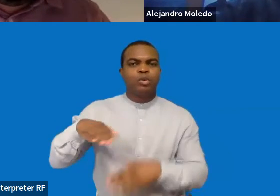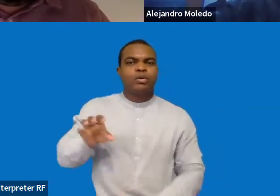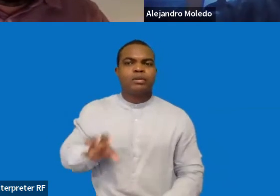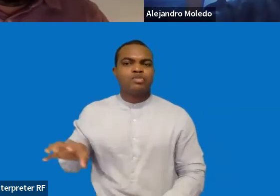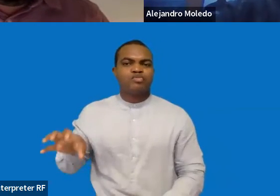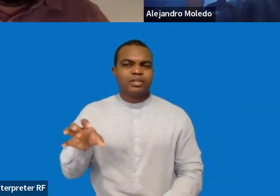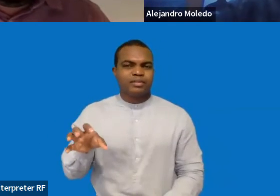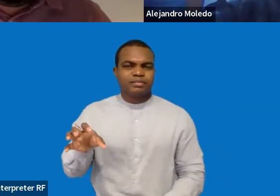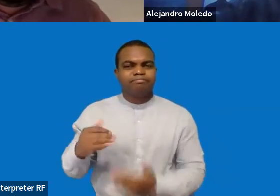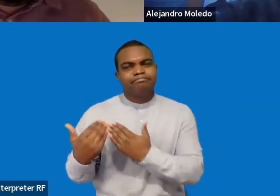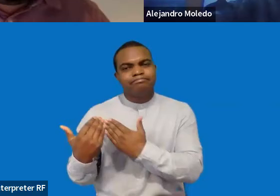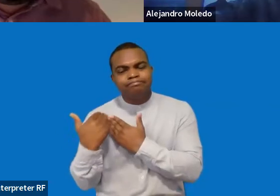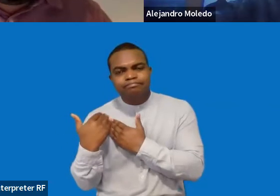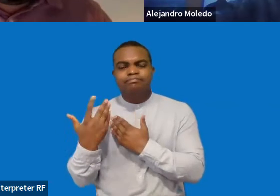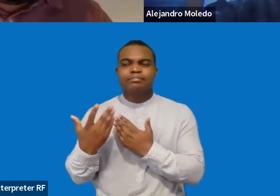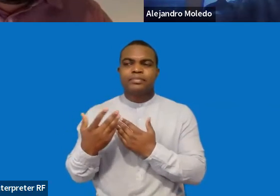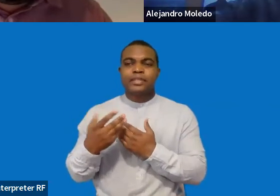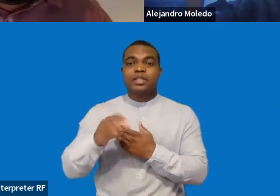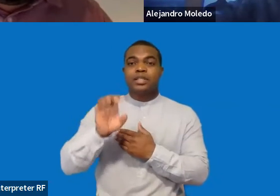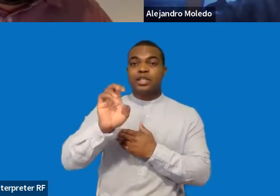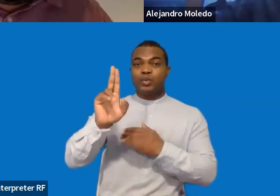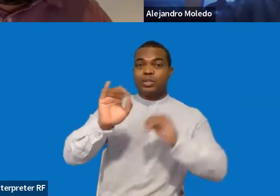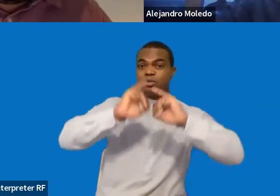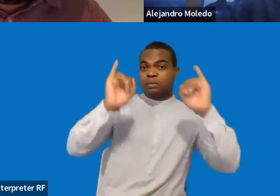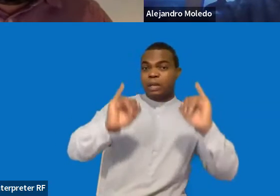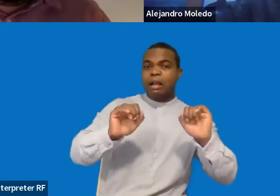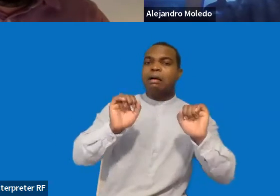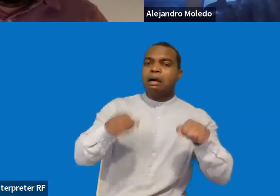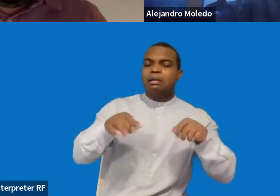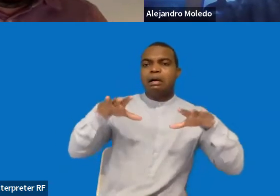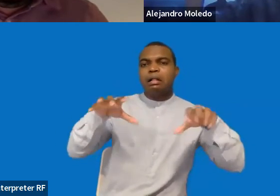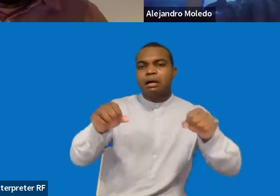Also, we found there was not too much room